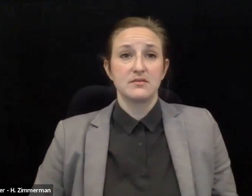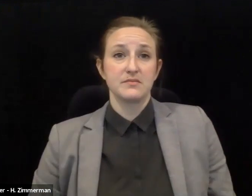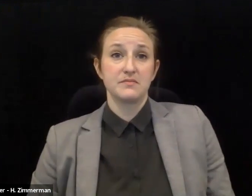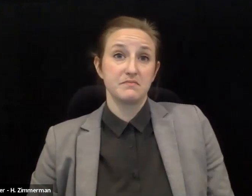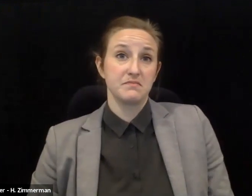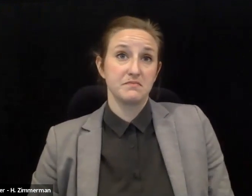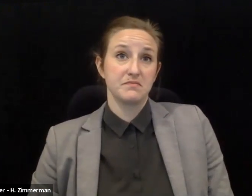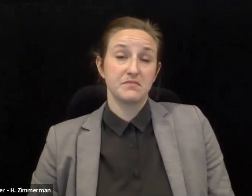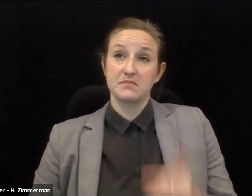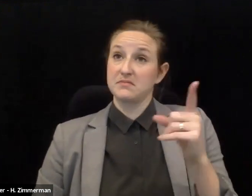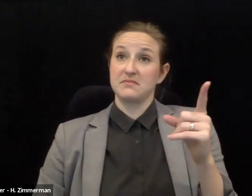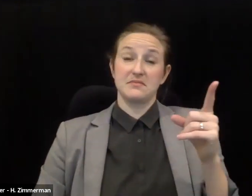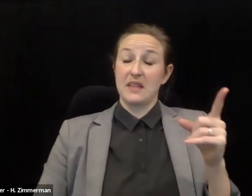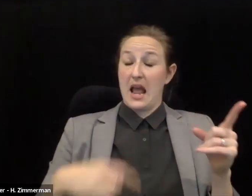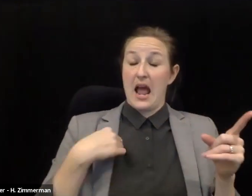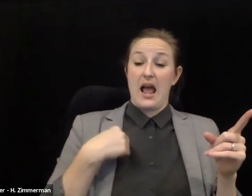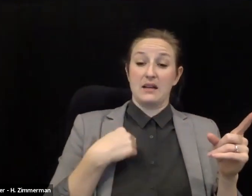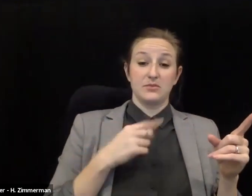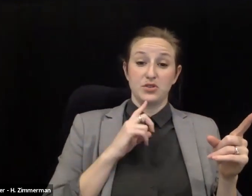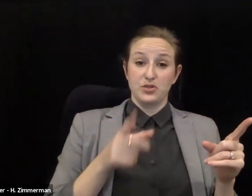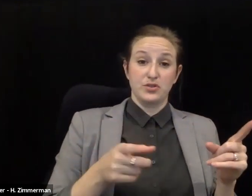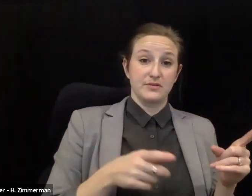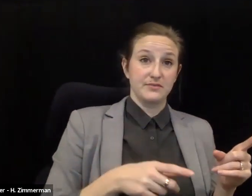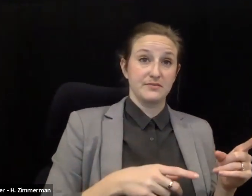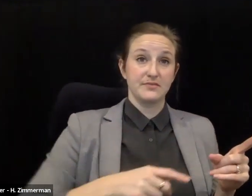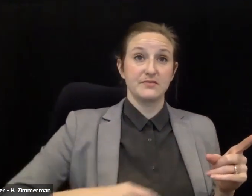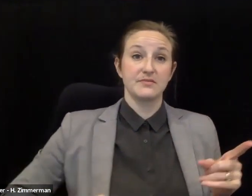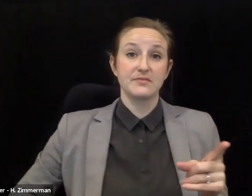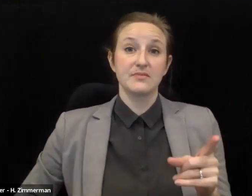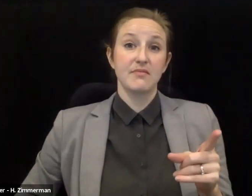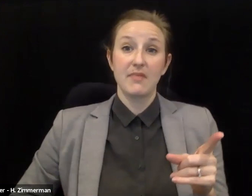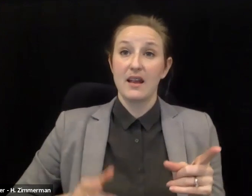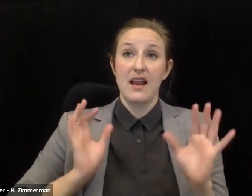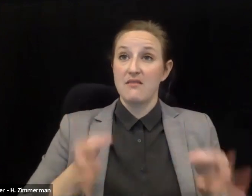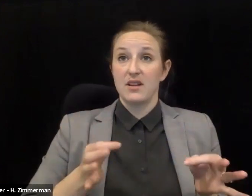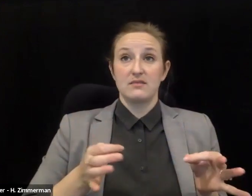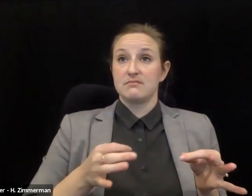Meredith Lopez, IREX: I'm sure, Lisa and Becca will echo, this, but I think definitely